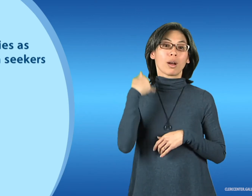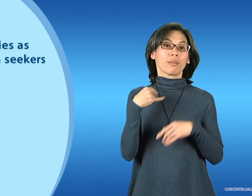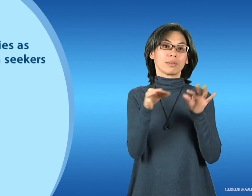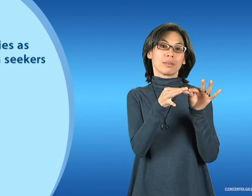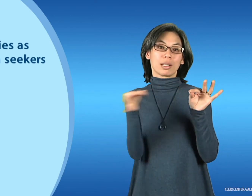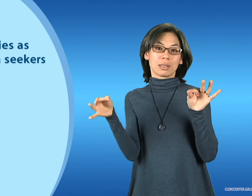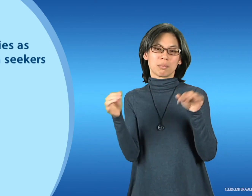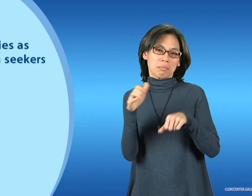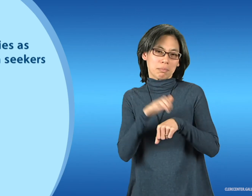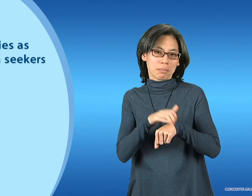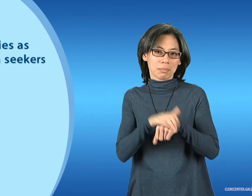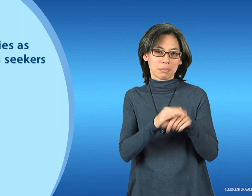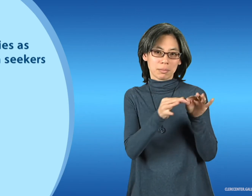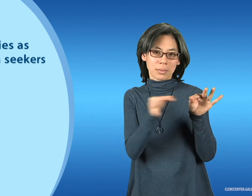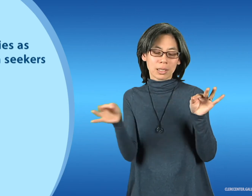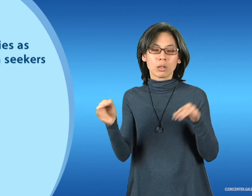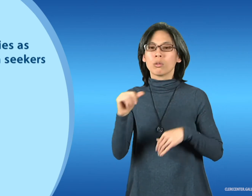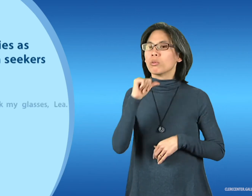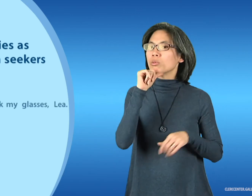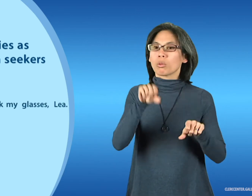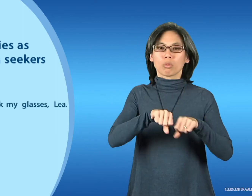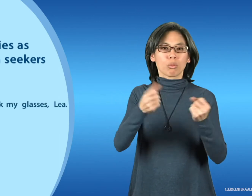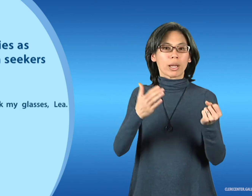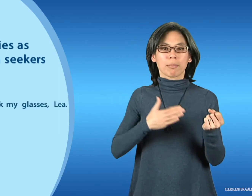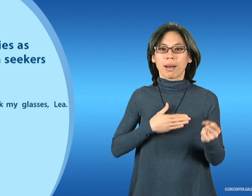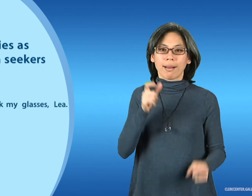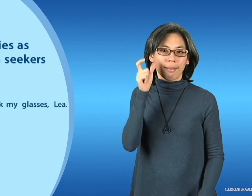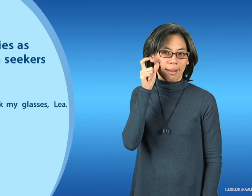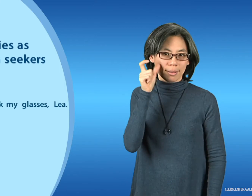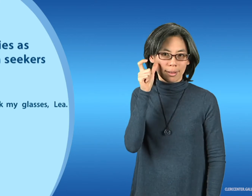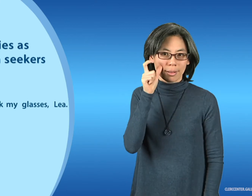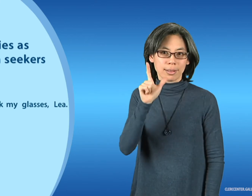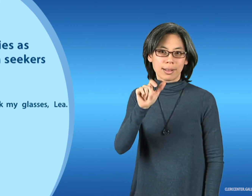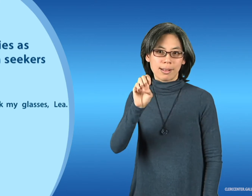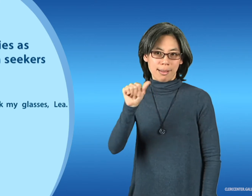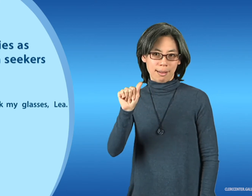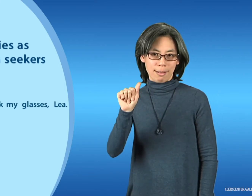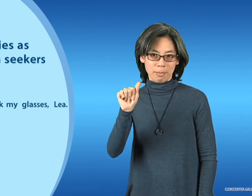One example is, imagine I have a sentence in English, "Don't break my glasses, Lea."